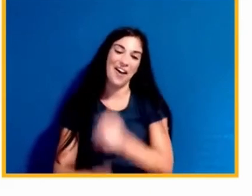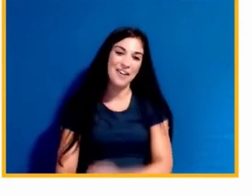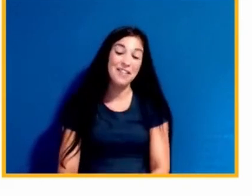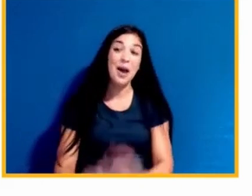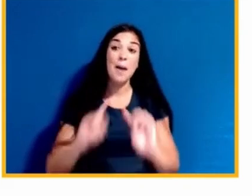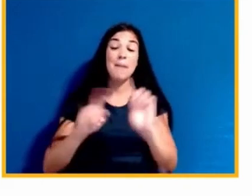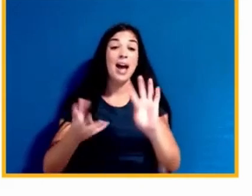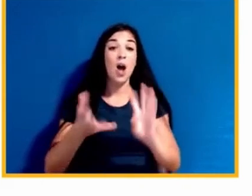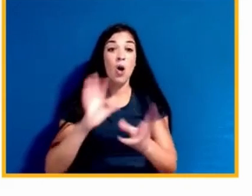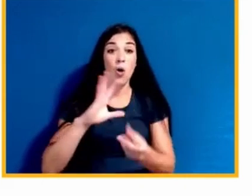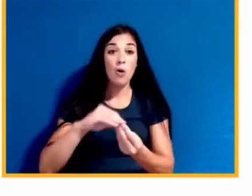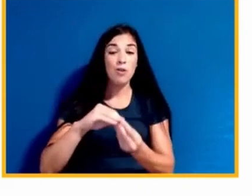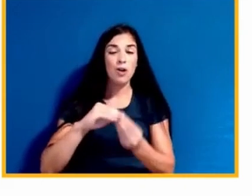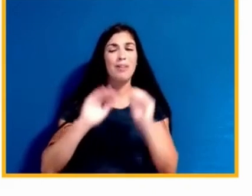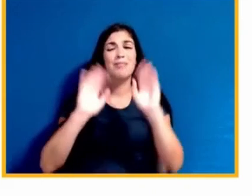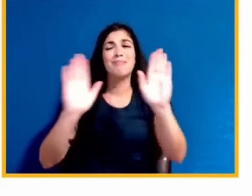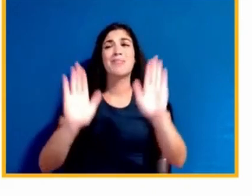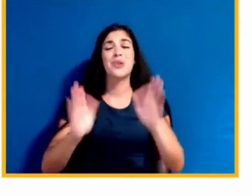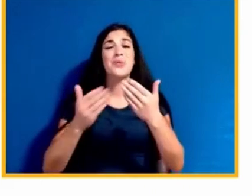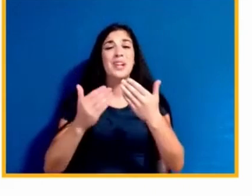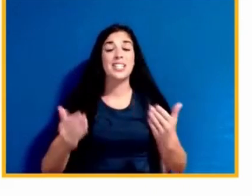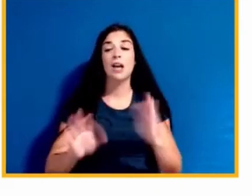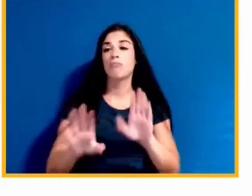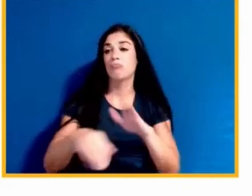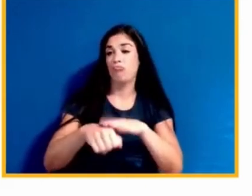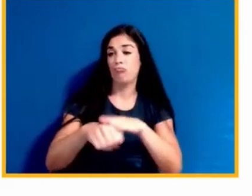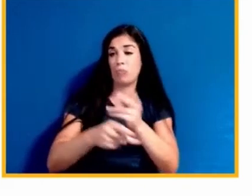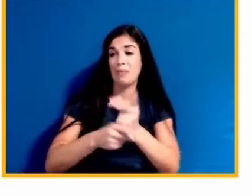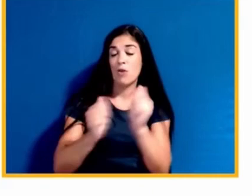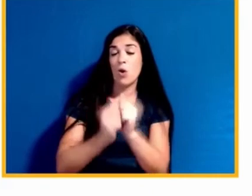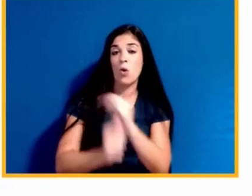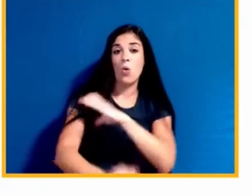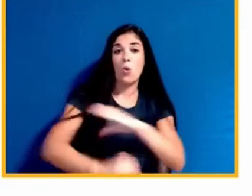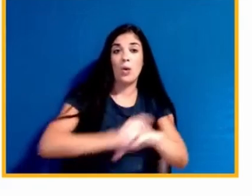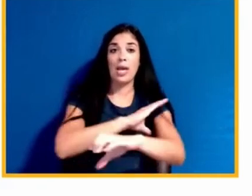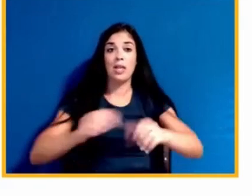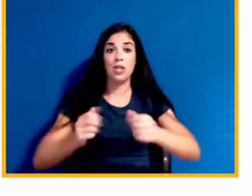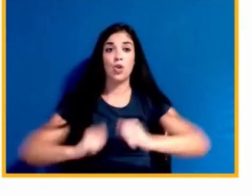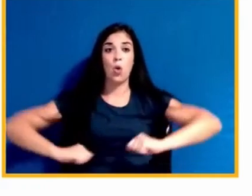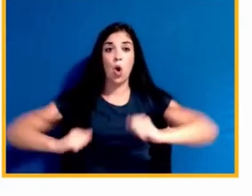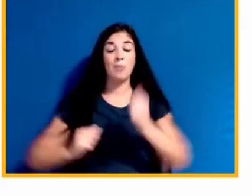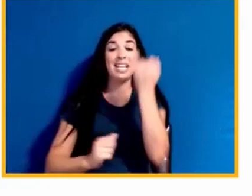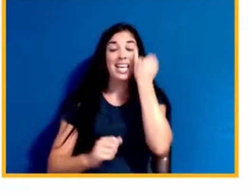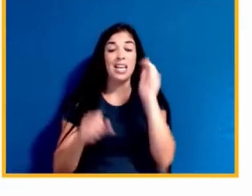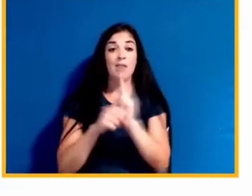But overall, great stuff, be careful with your arms, because if you use them a lot, people